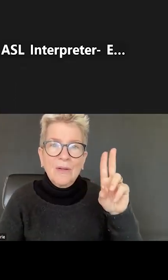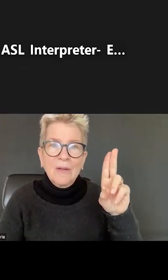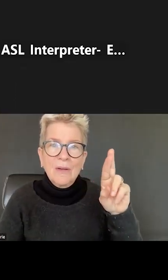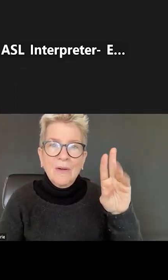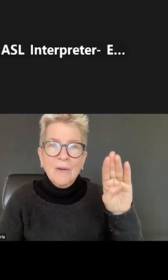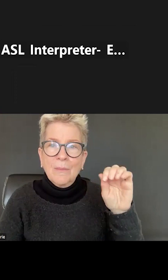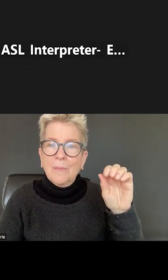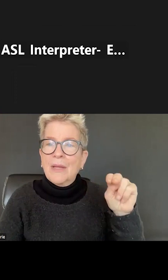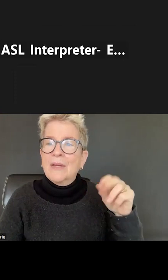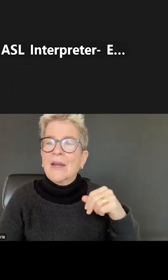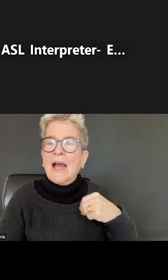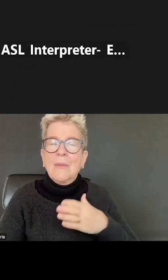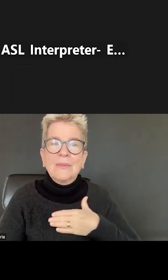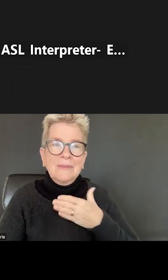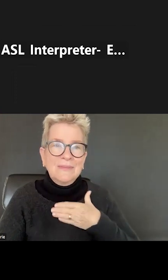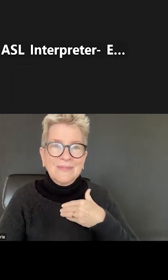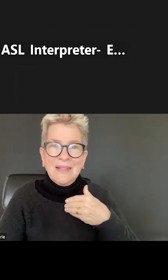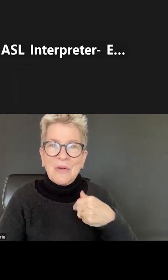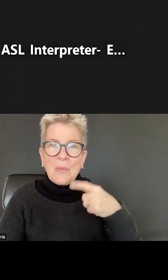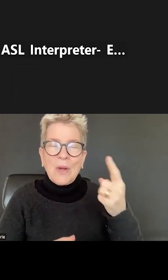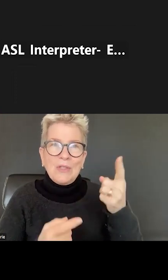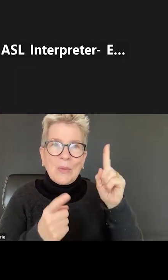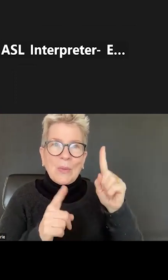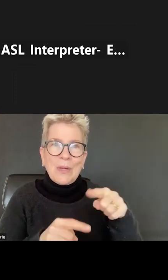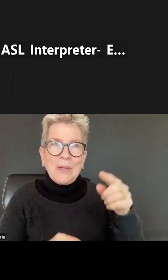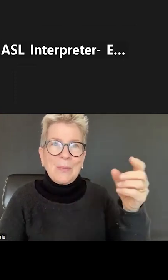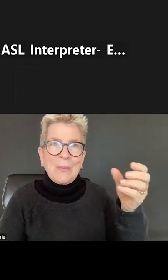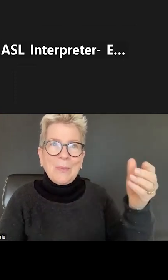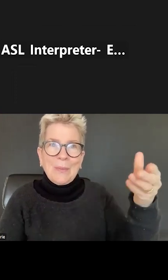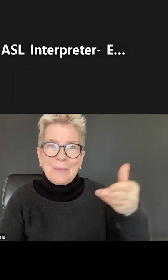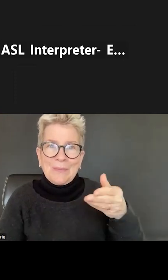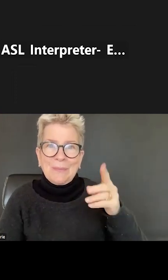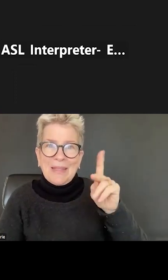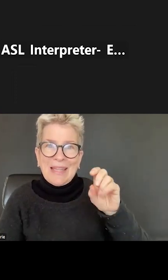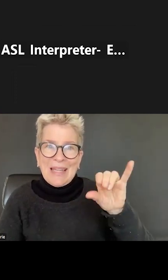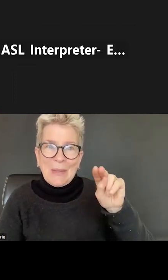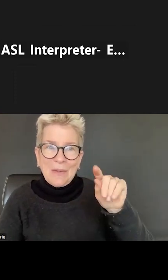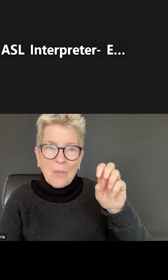be the keynote speaker because I feel like it's so important to look at financial education as